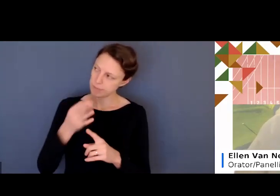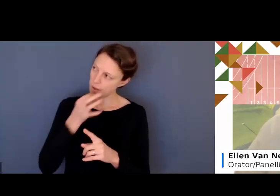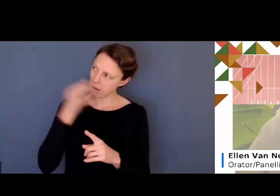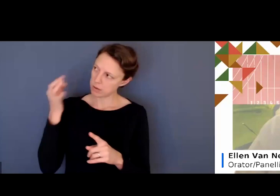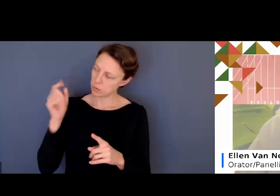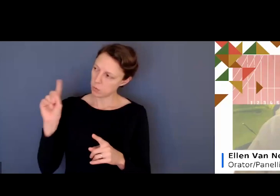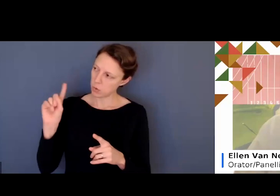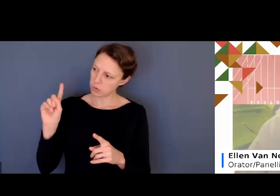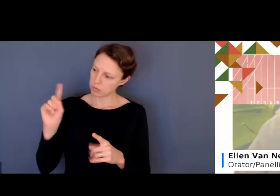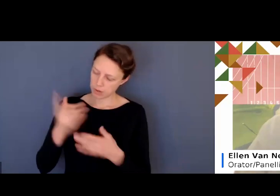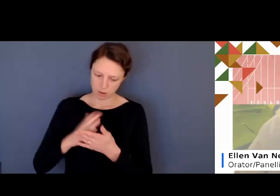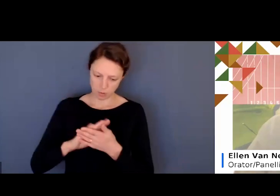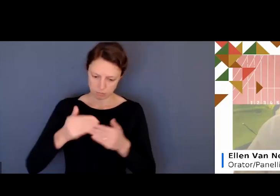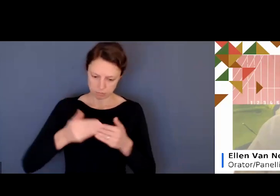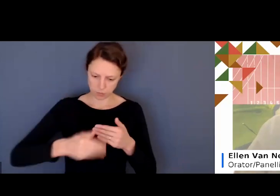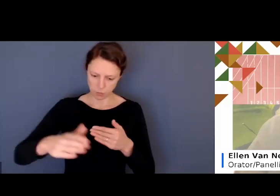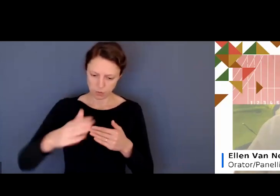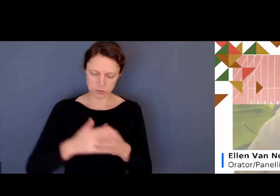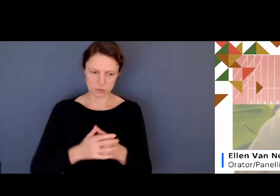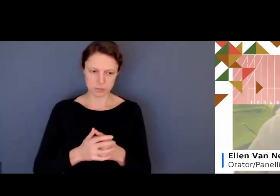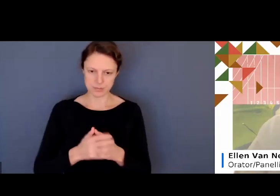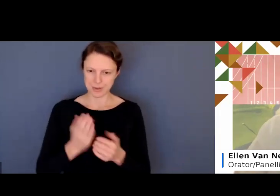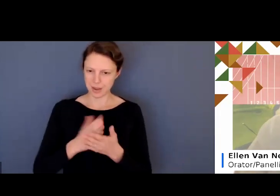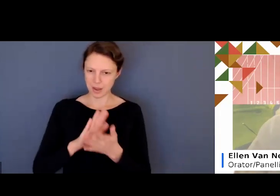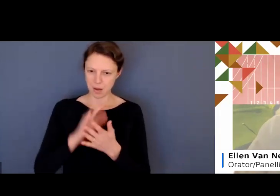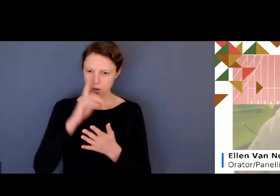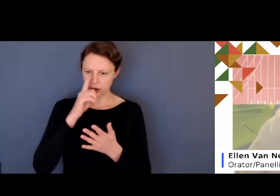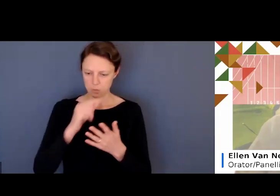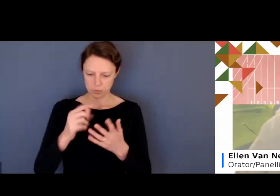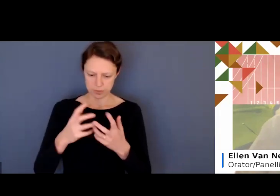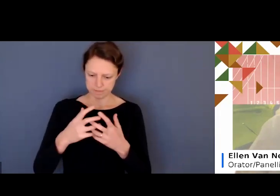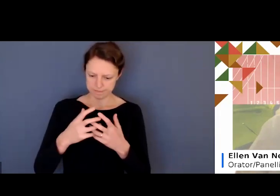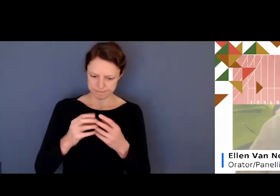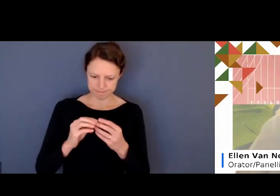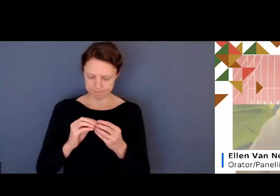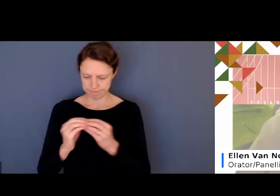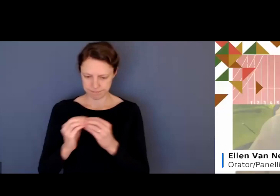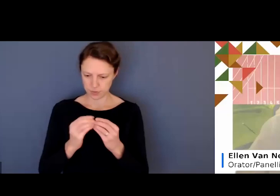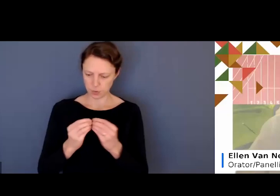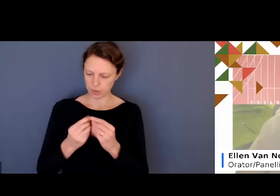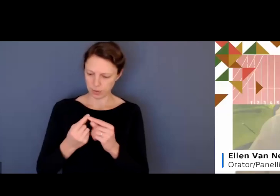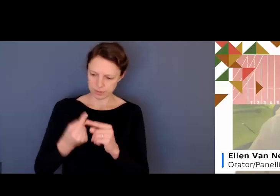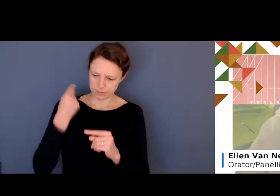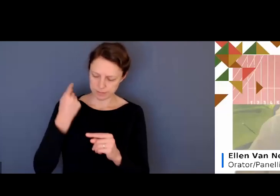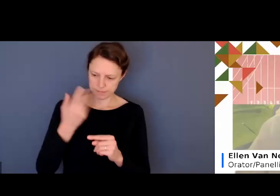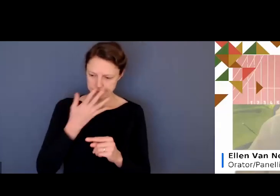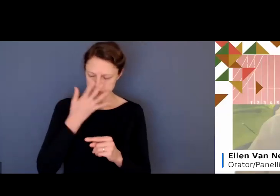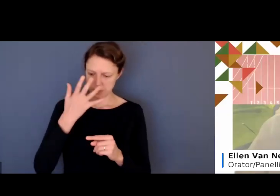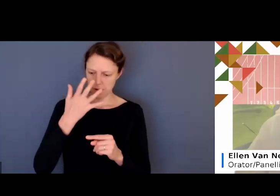How can we reckon with our shameful past and build a better future as a sporting nation?